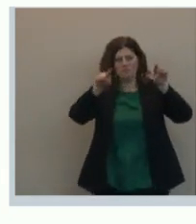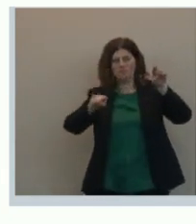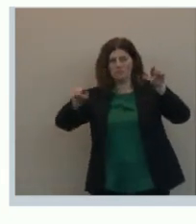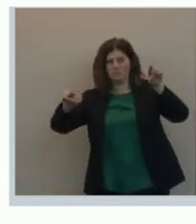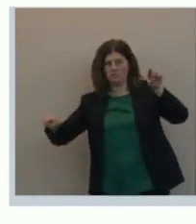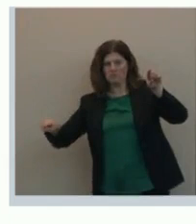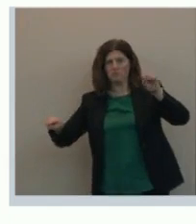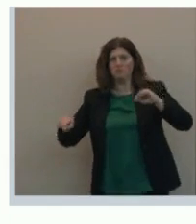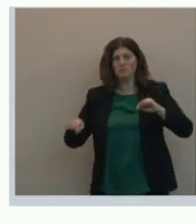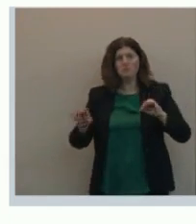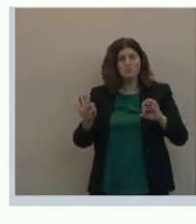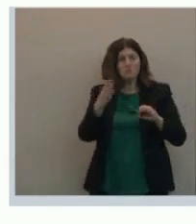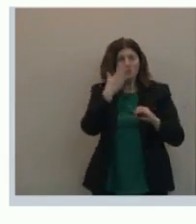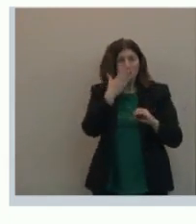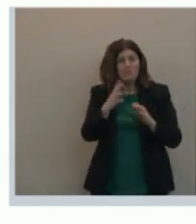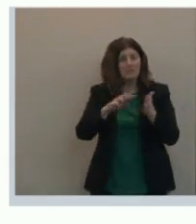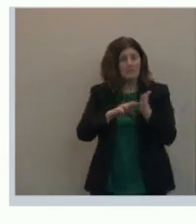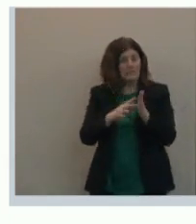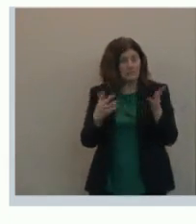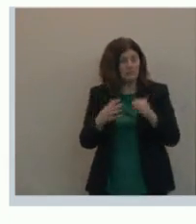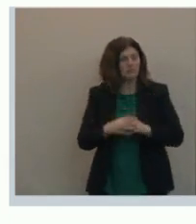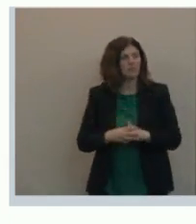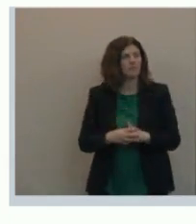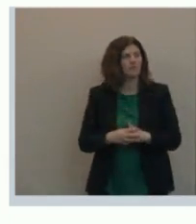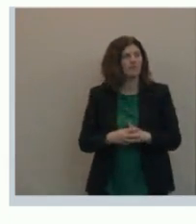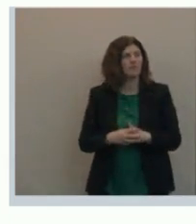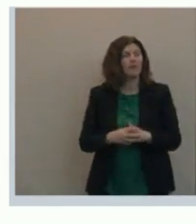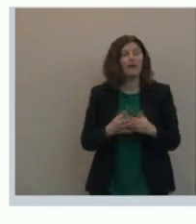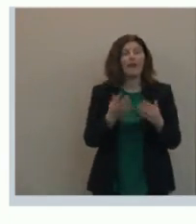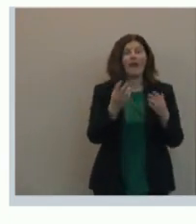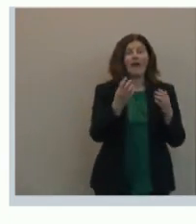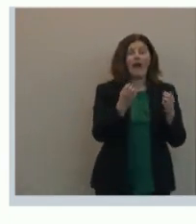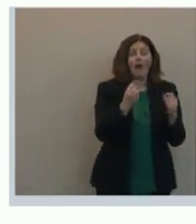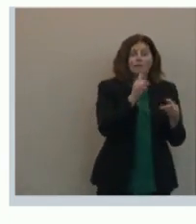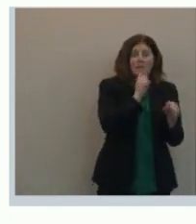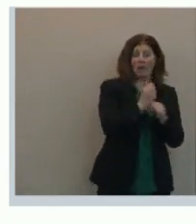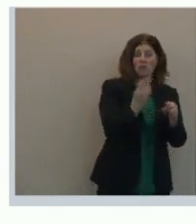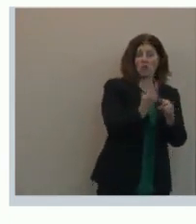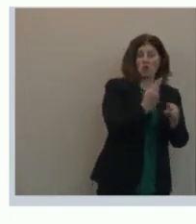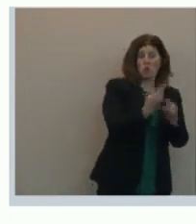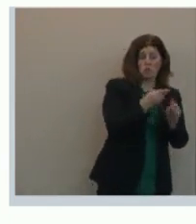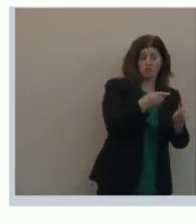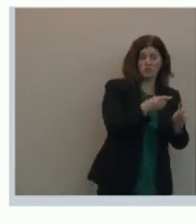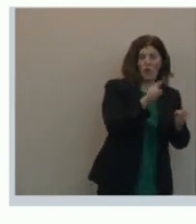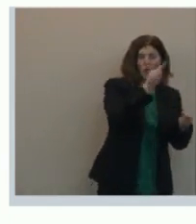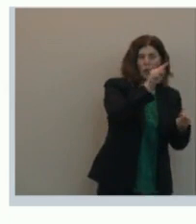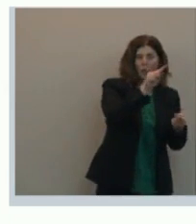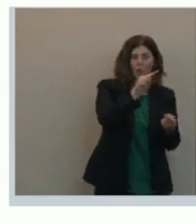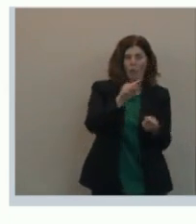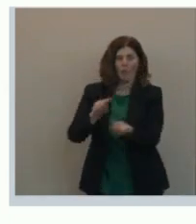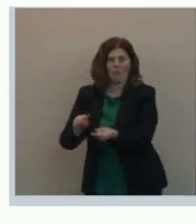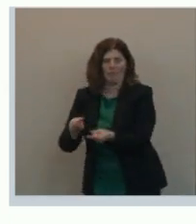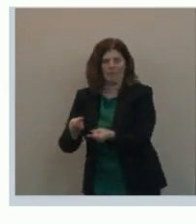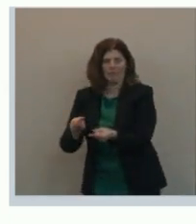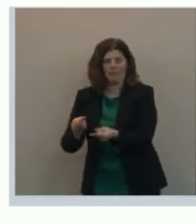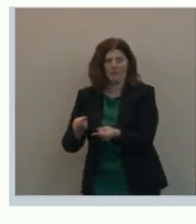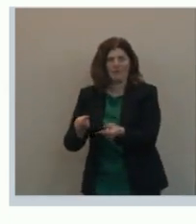THEY ARE COUNTY AND ON THE NEXT SLIDE, I THINK YOU MAY SEE A GRAPH OF THAT.